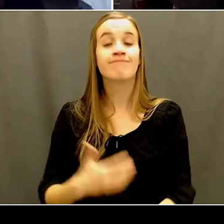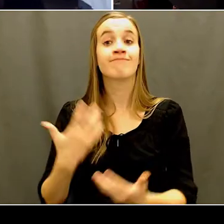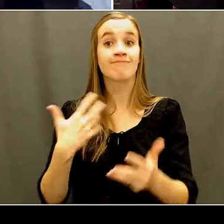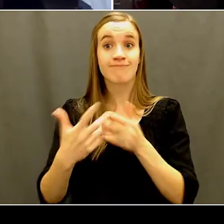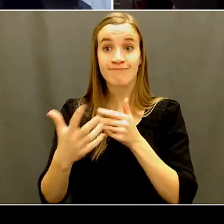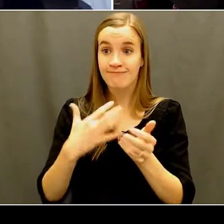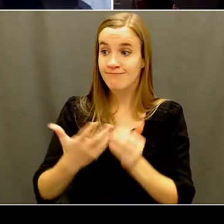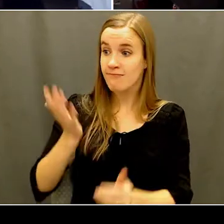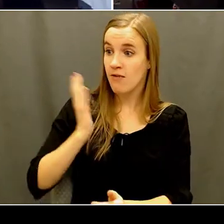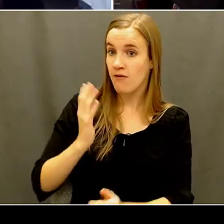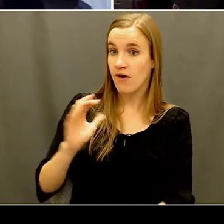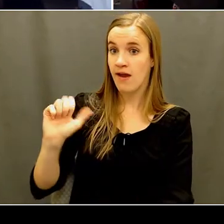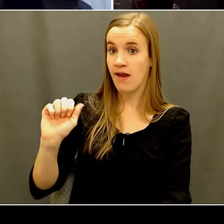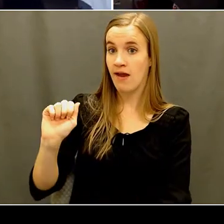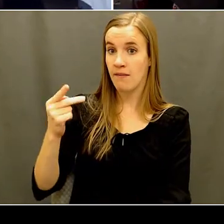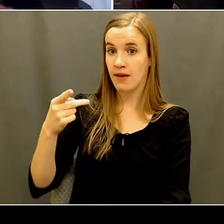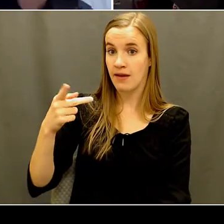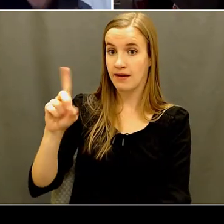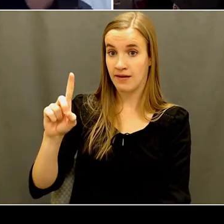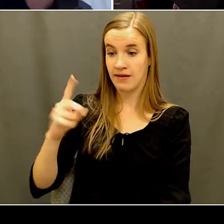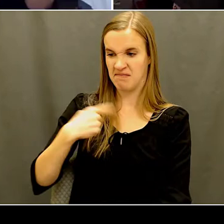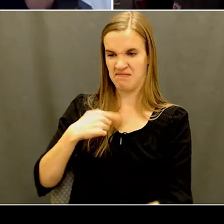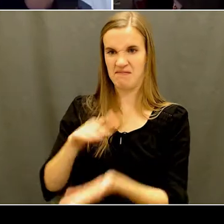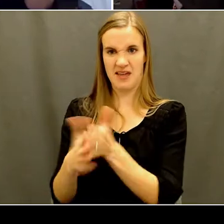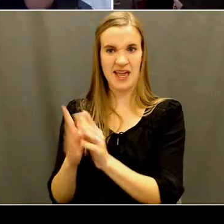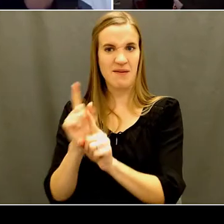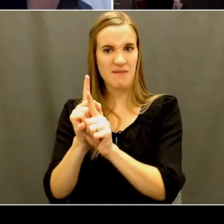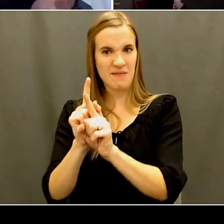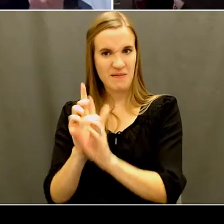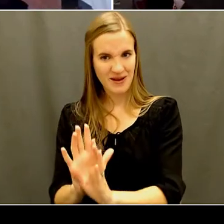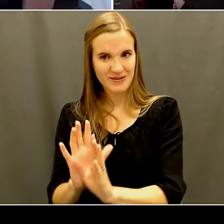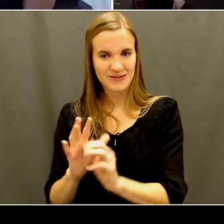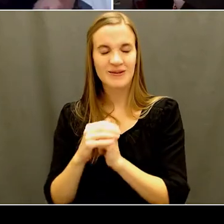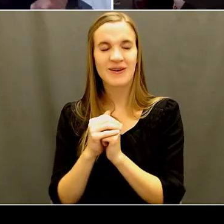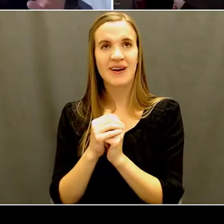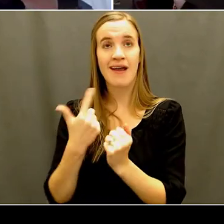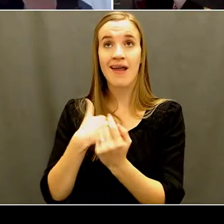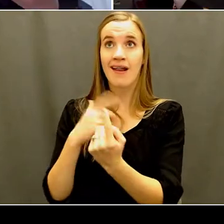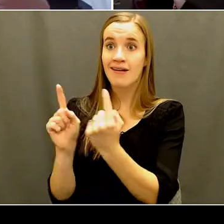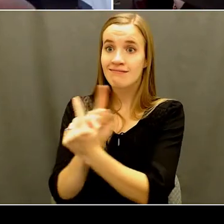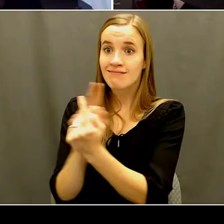some incredible people, folks who are now advocates that I look to and admire.